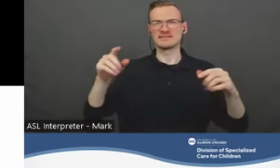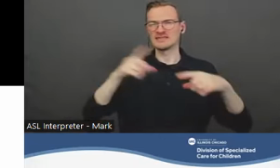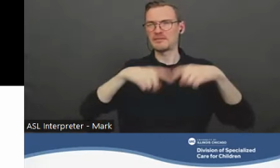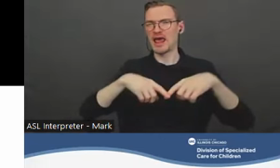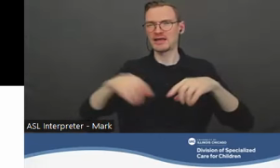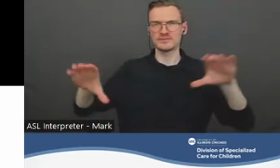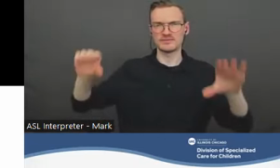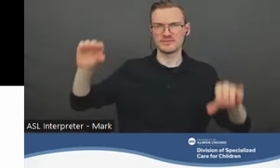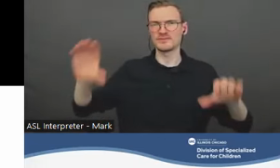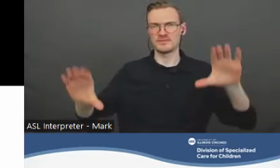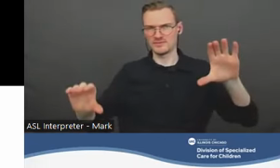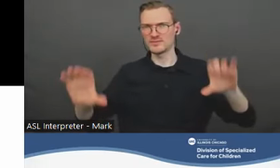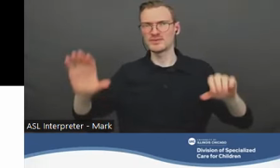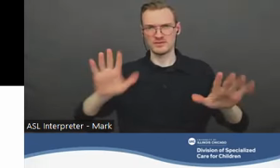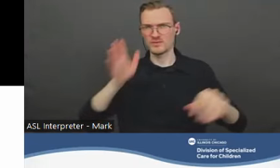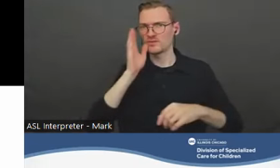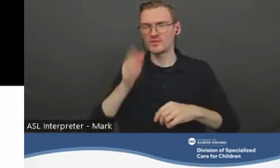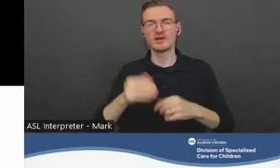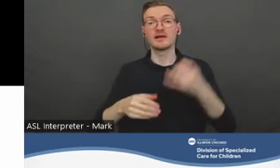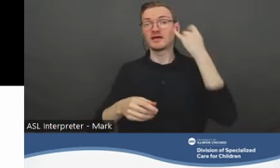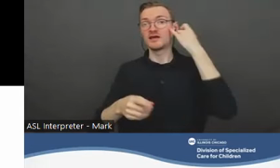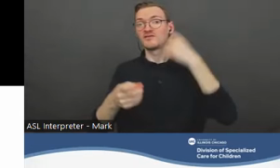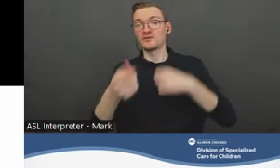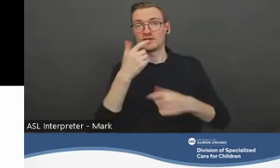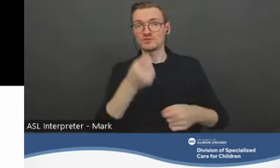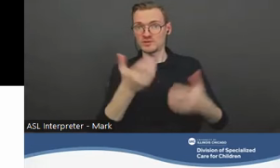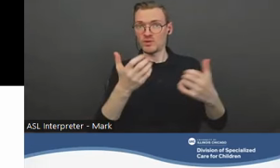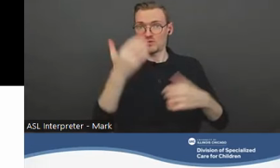um if you'd like to learn more about this you can go to the Illinois website get Cub